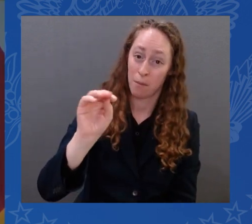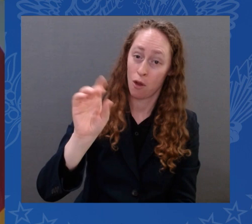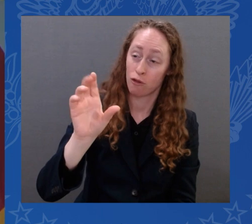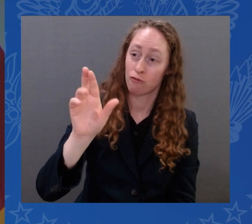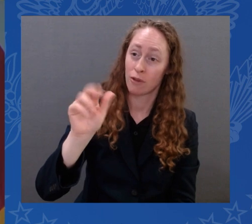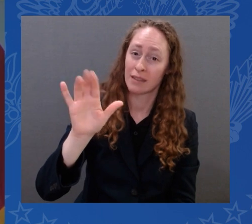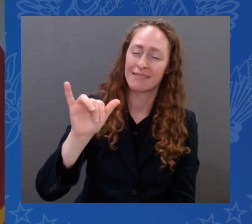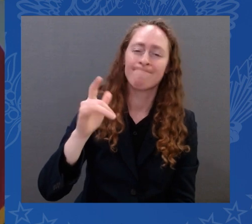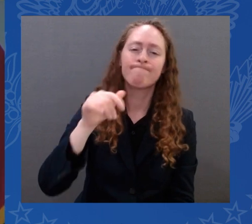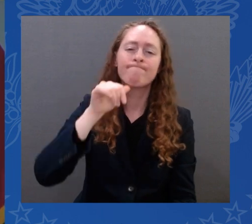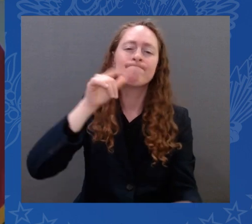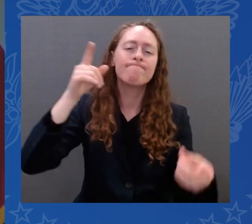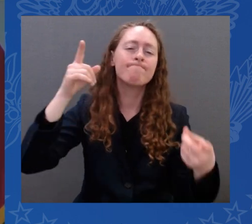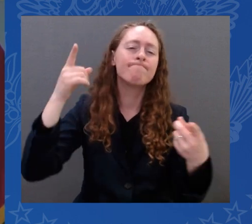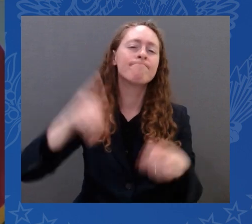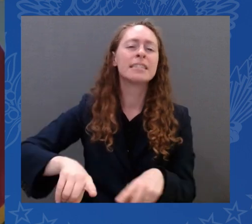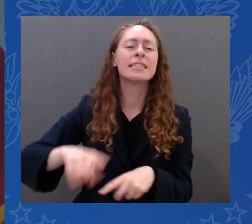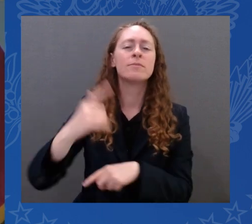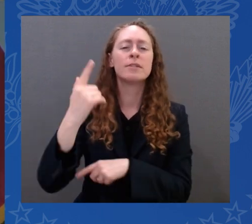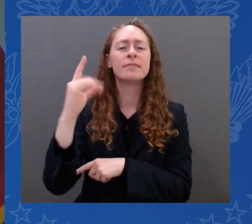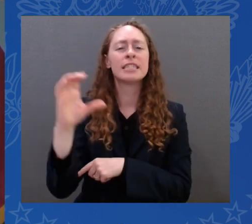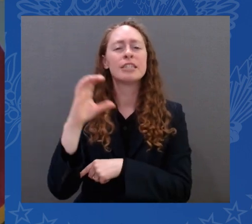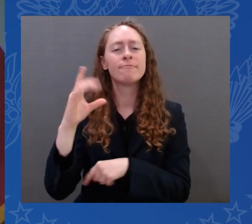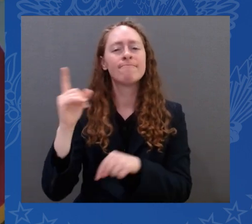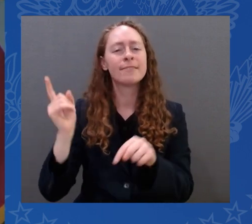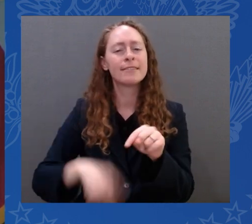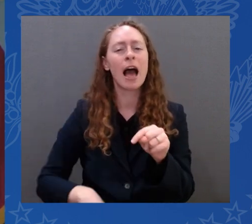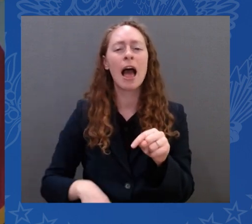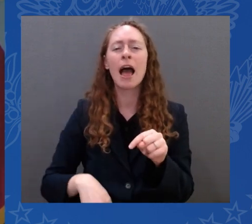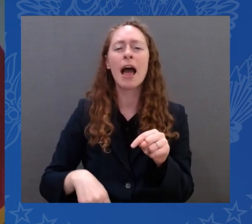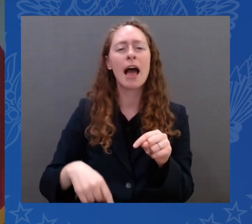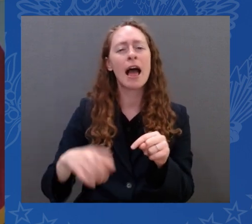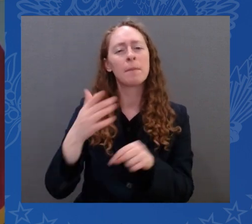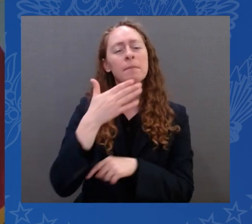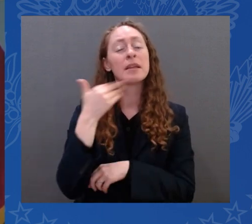Things are changing so rapidly. Democracies require a consensus,